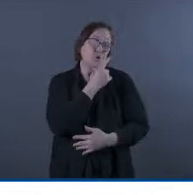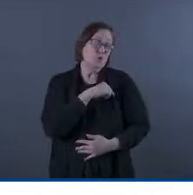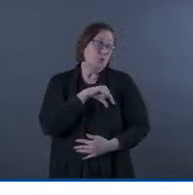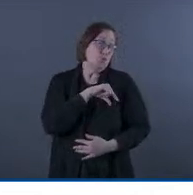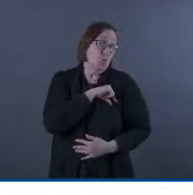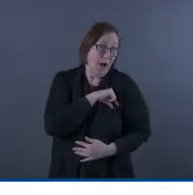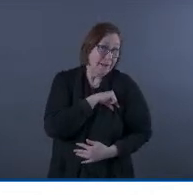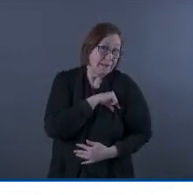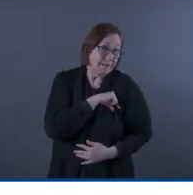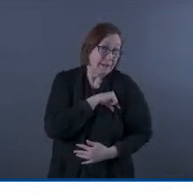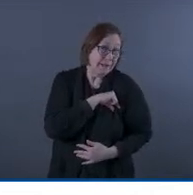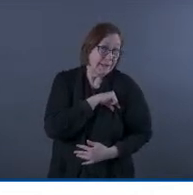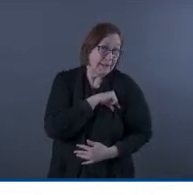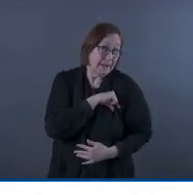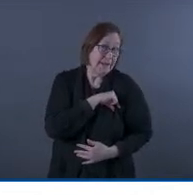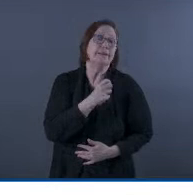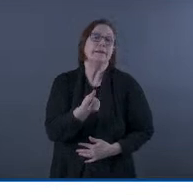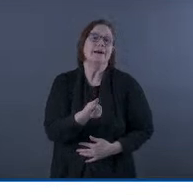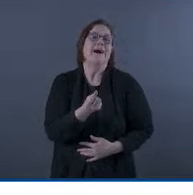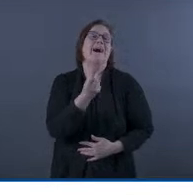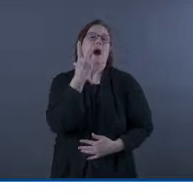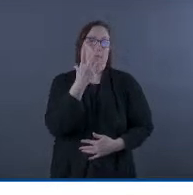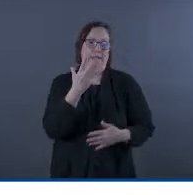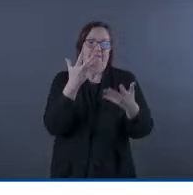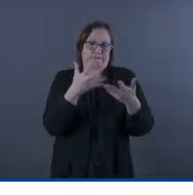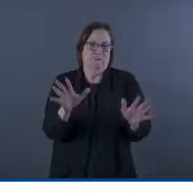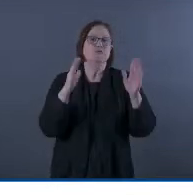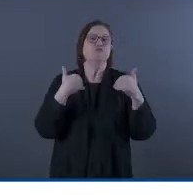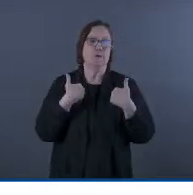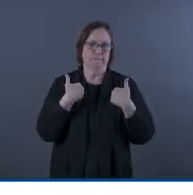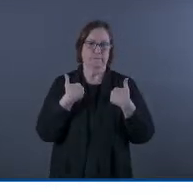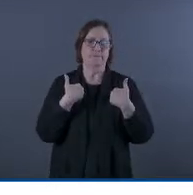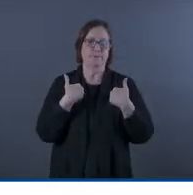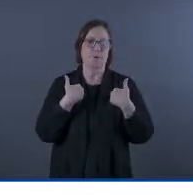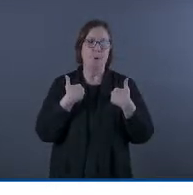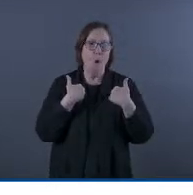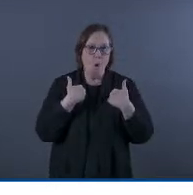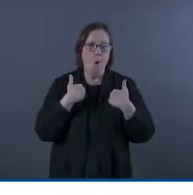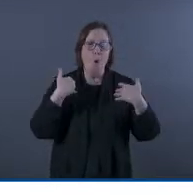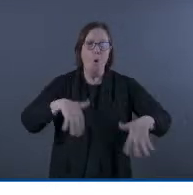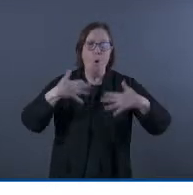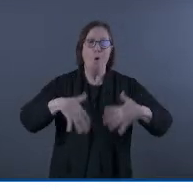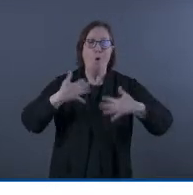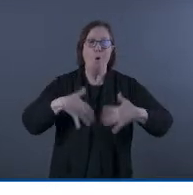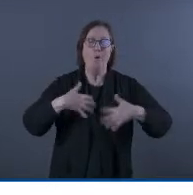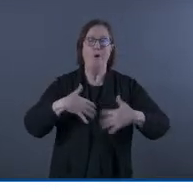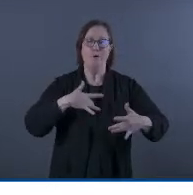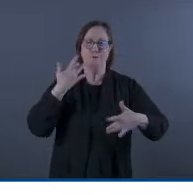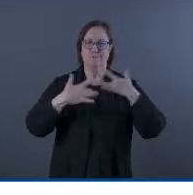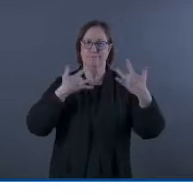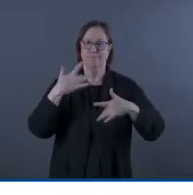And that is really encouraging. We are now at 72% of residents who are eligible